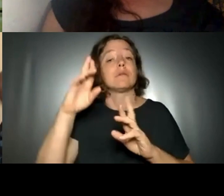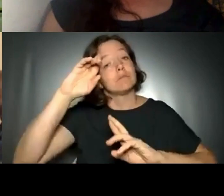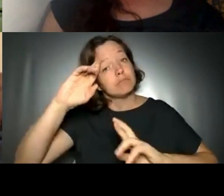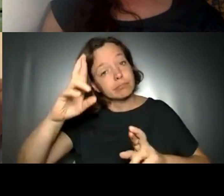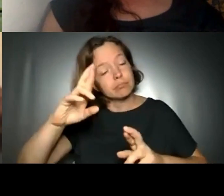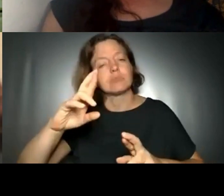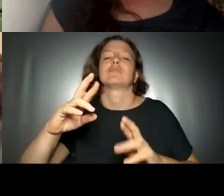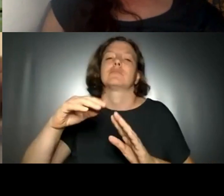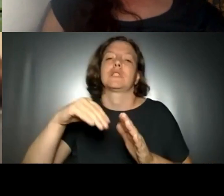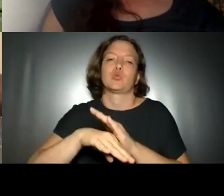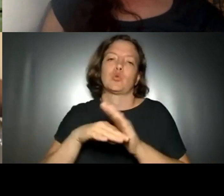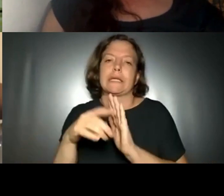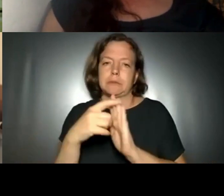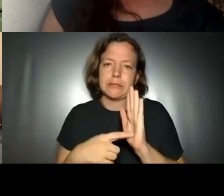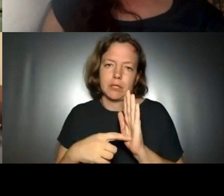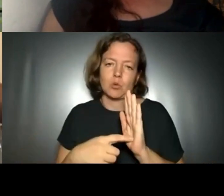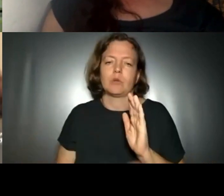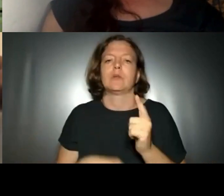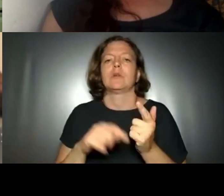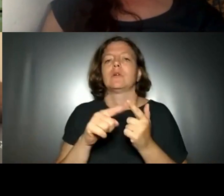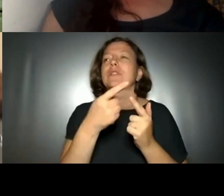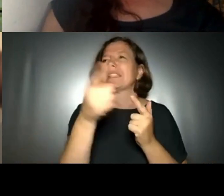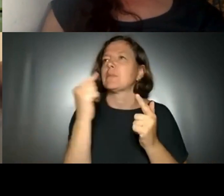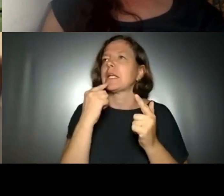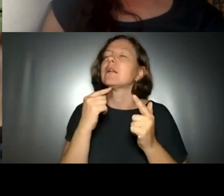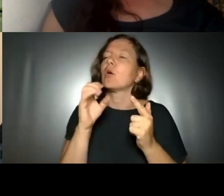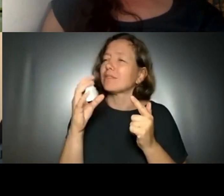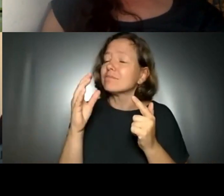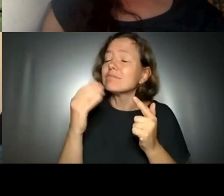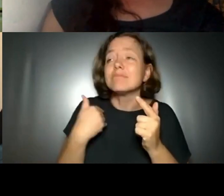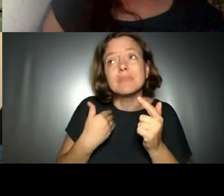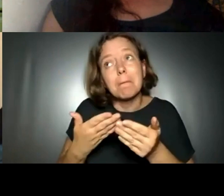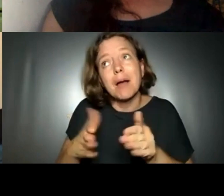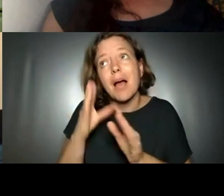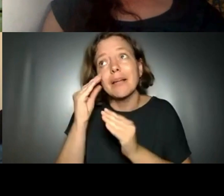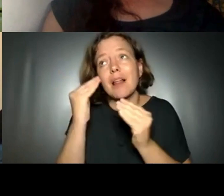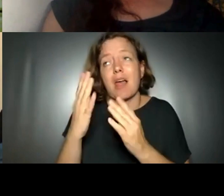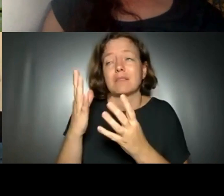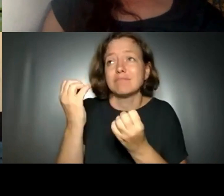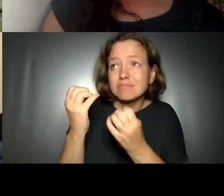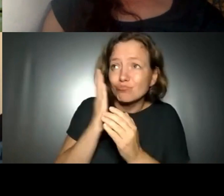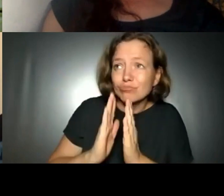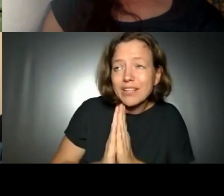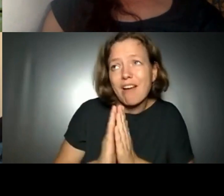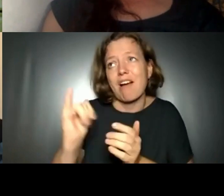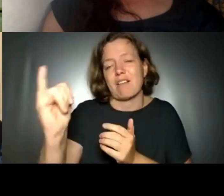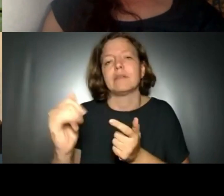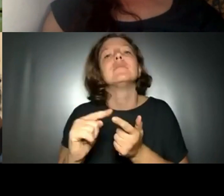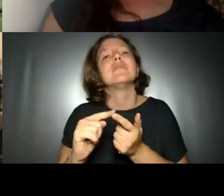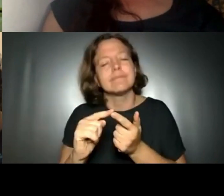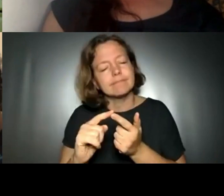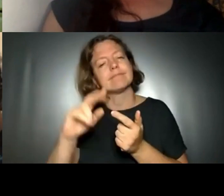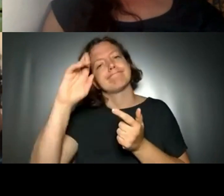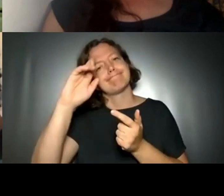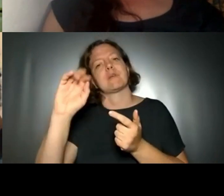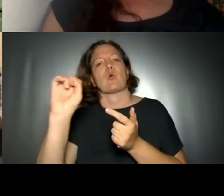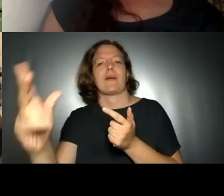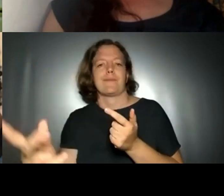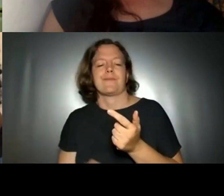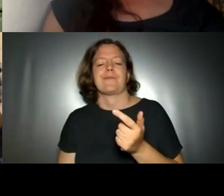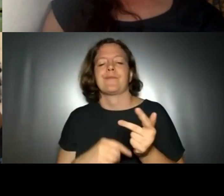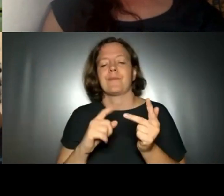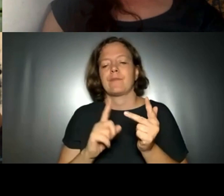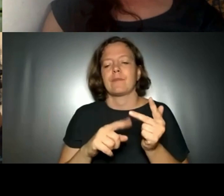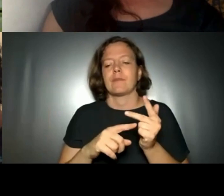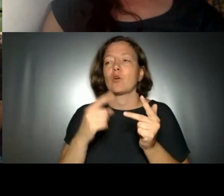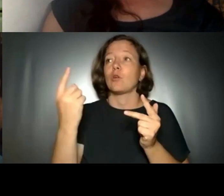for people to learn and to alter. But also to recognize that if they are learning about access and things like crip time